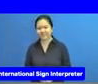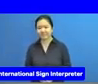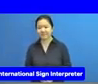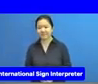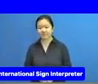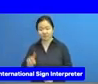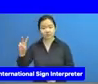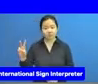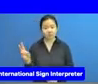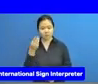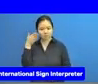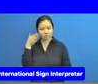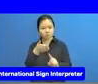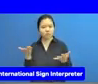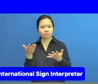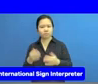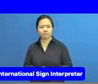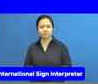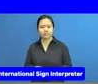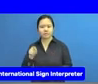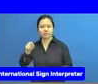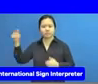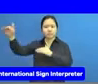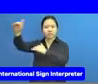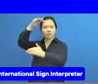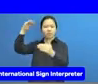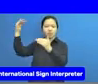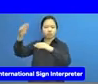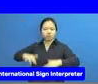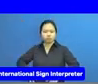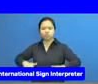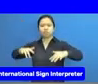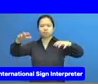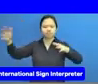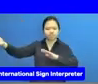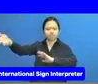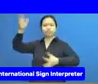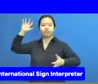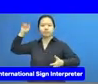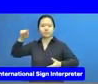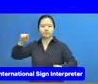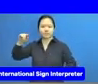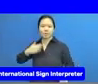and communities which are currently underrepresented in the performing arts mobility flows.